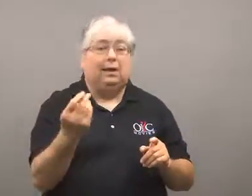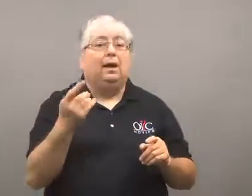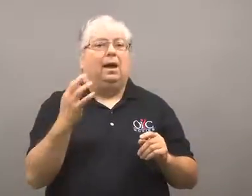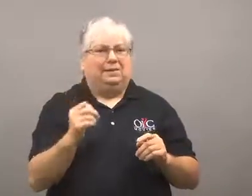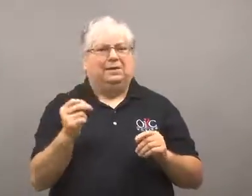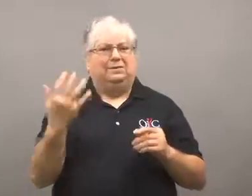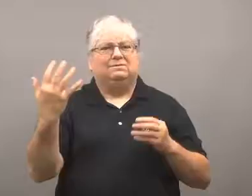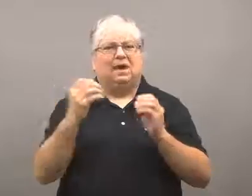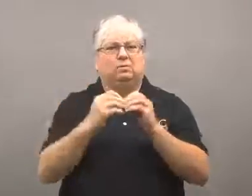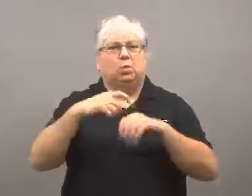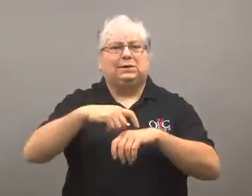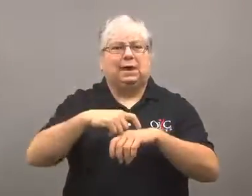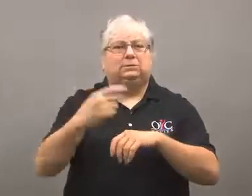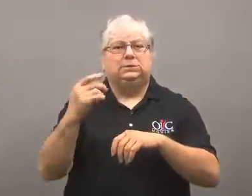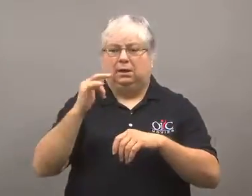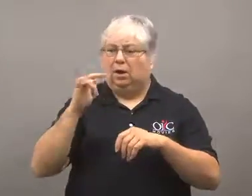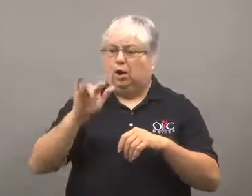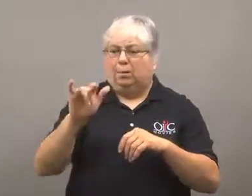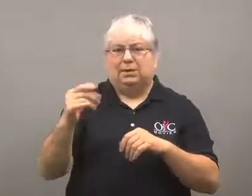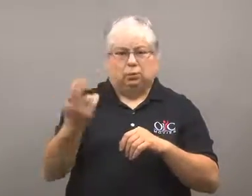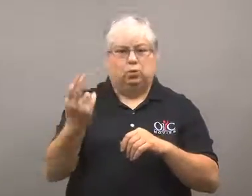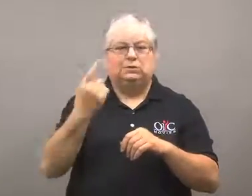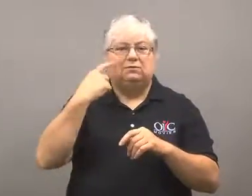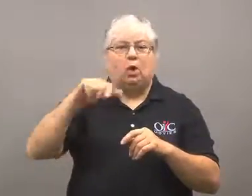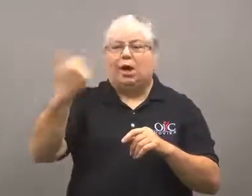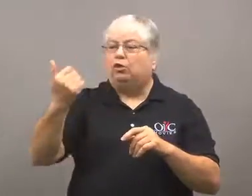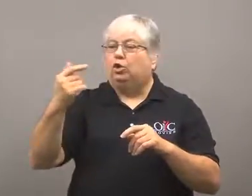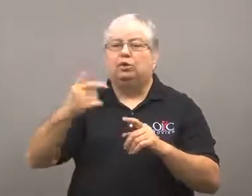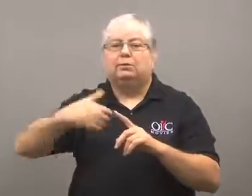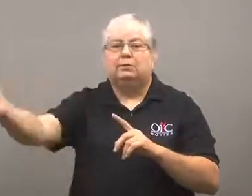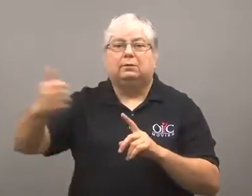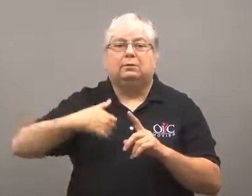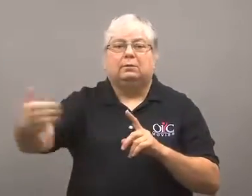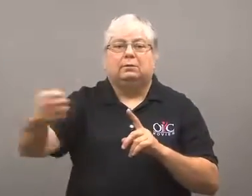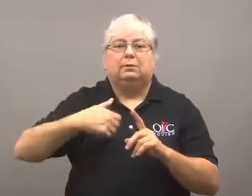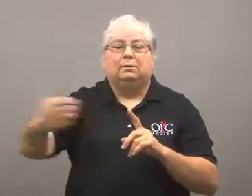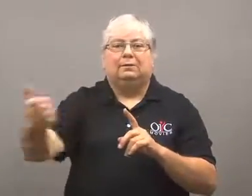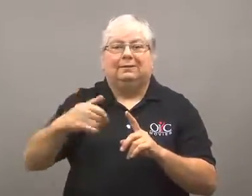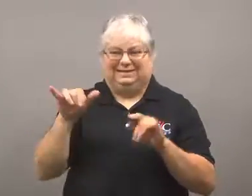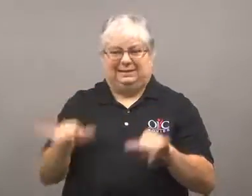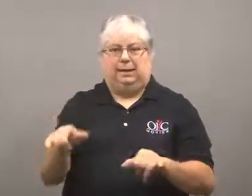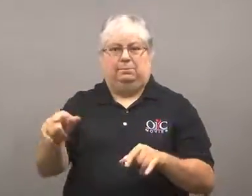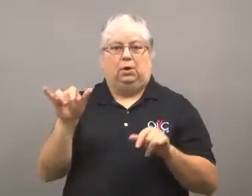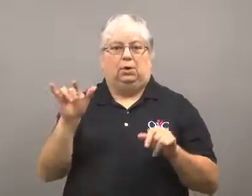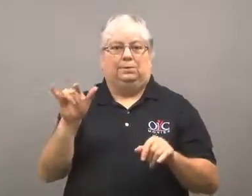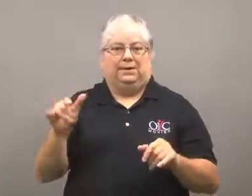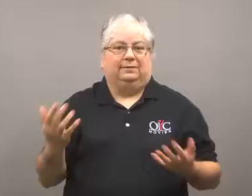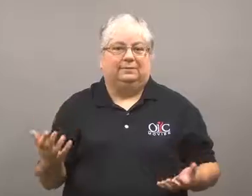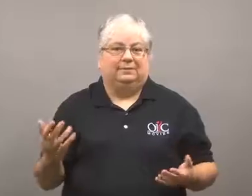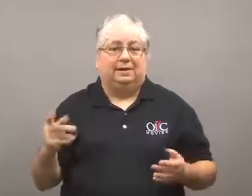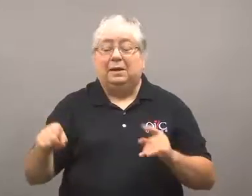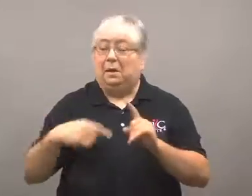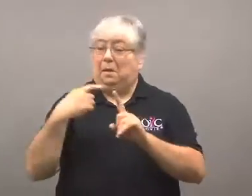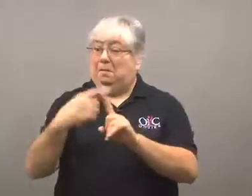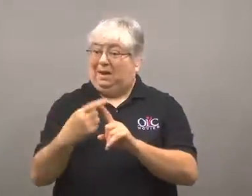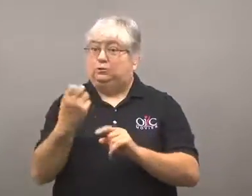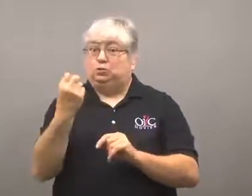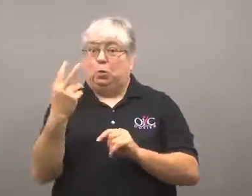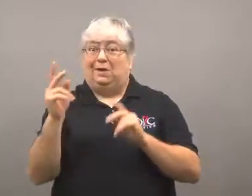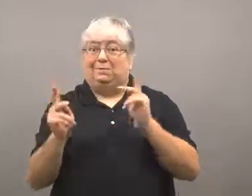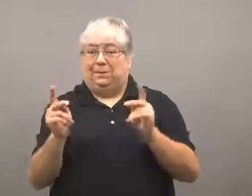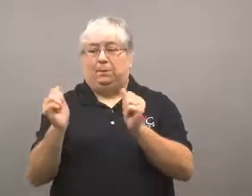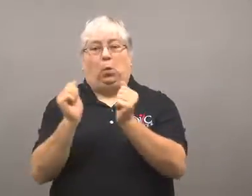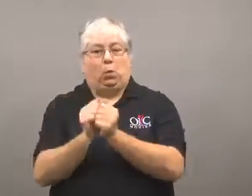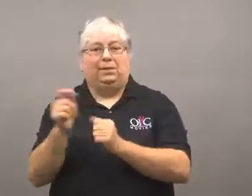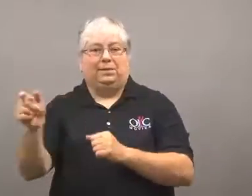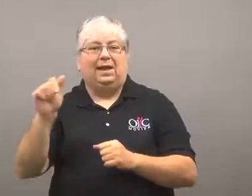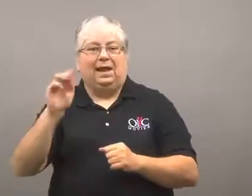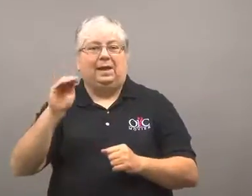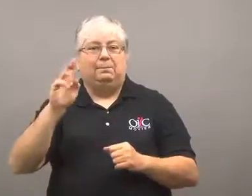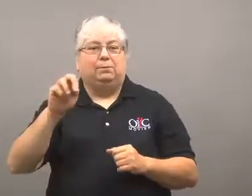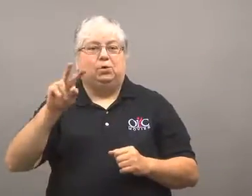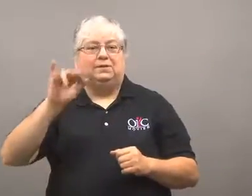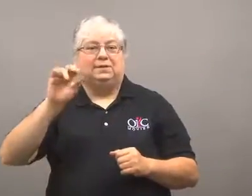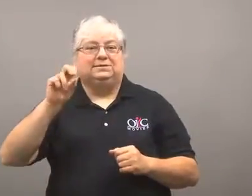then the plane was used for five more trips, so all of those people too.